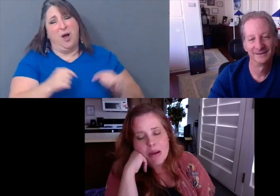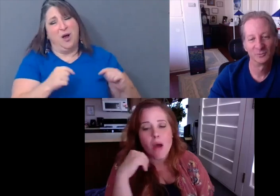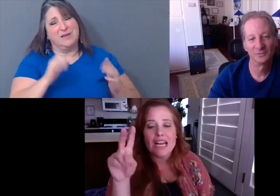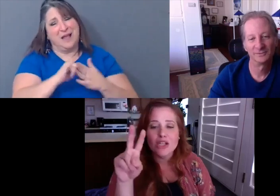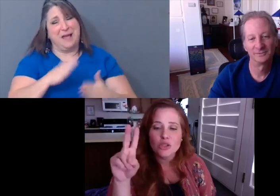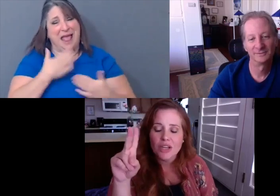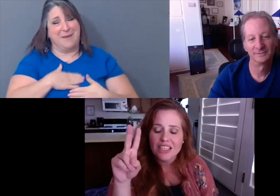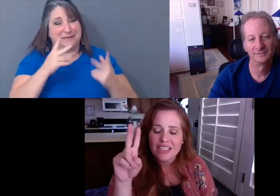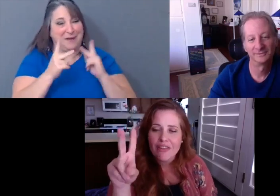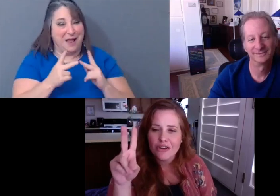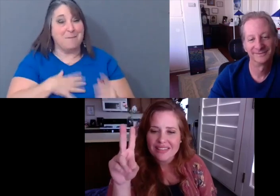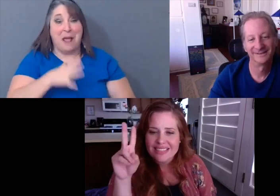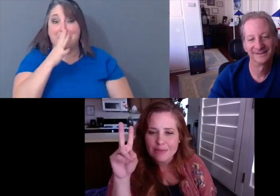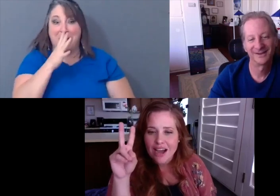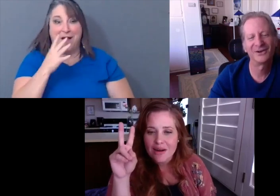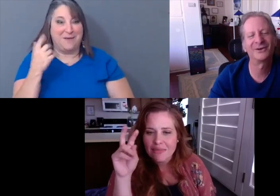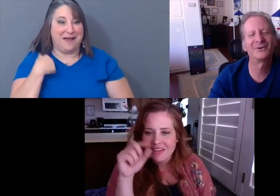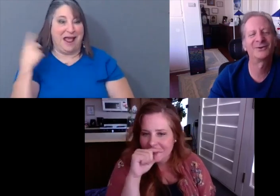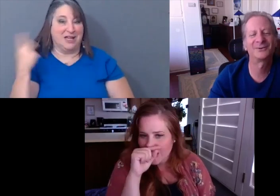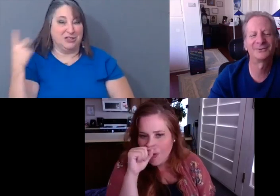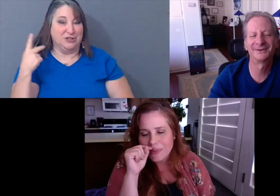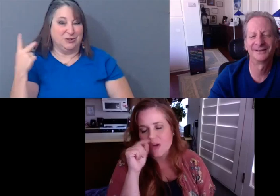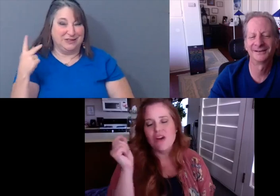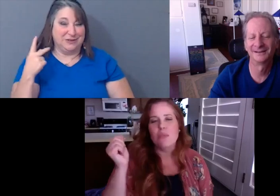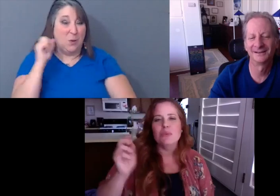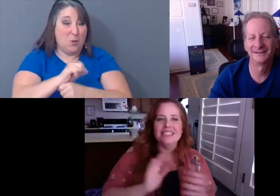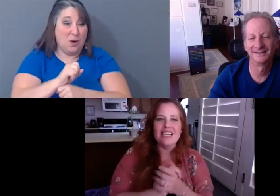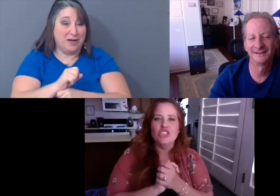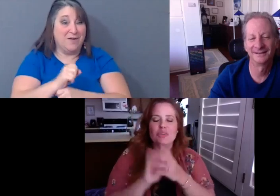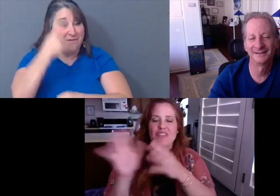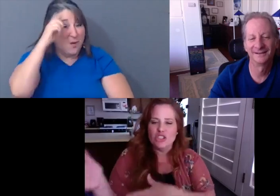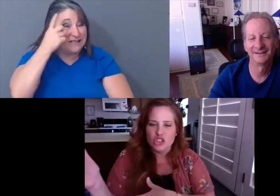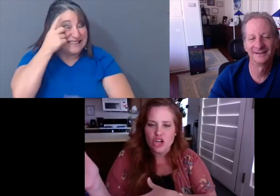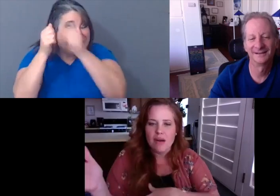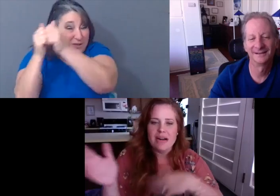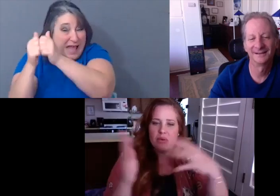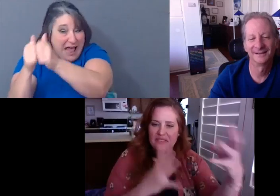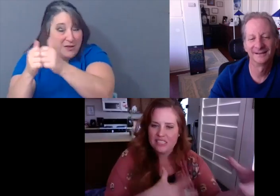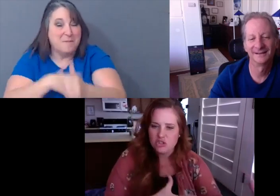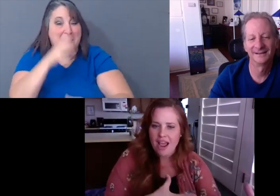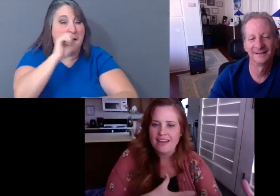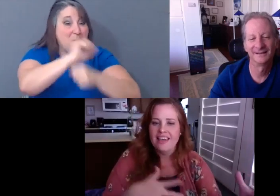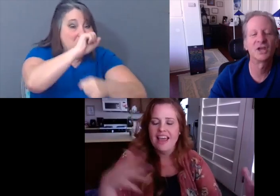My mom and I used to work there together at the same time. So we would sit, she would finish her job, and I would finish mine,